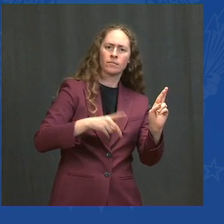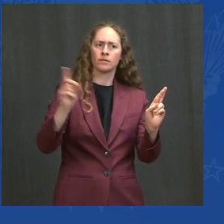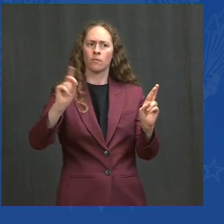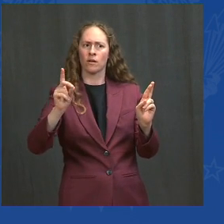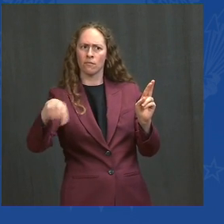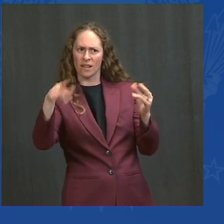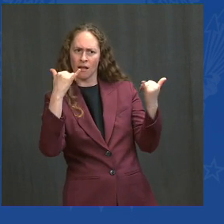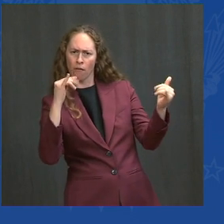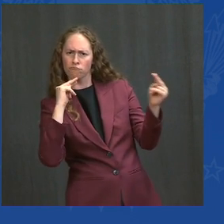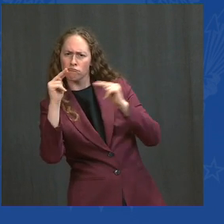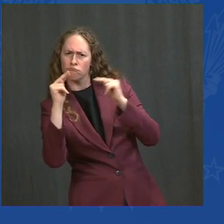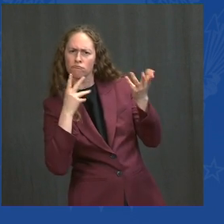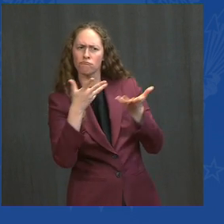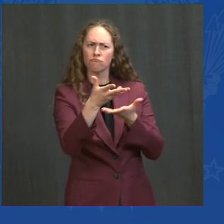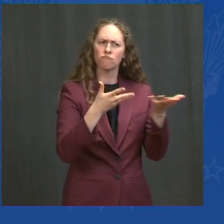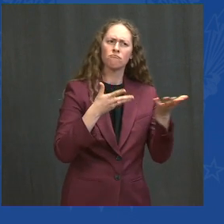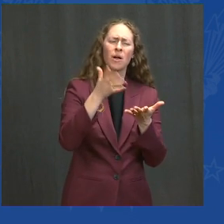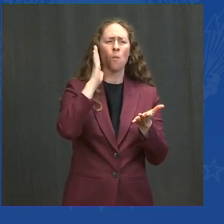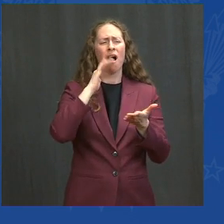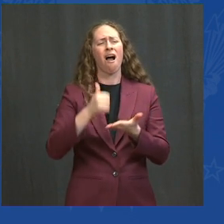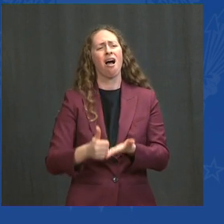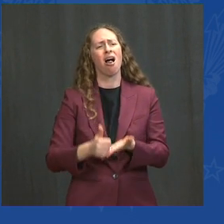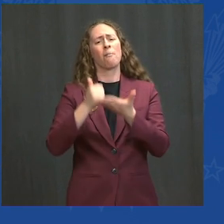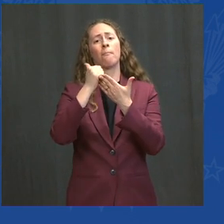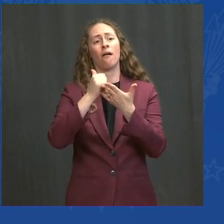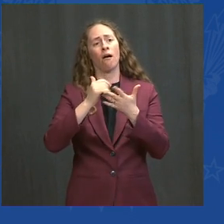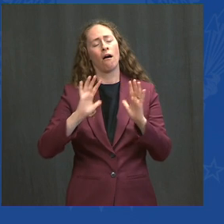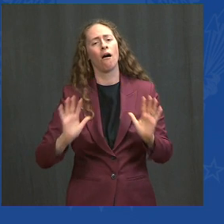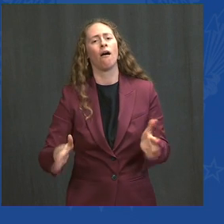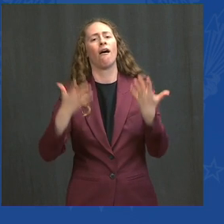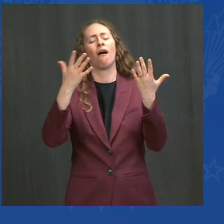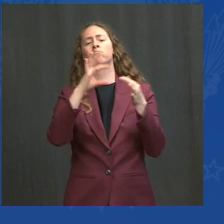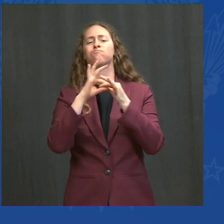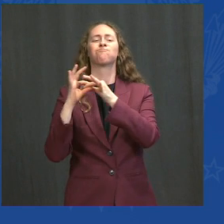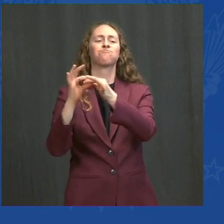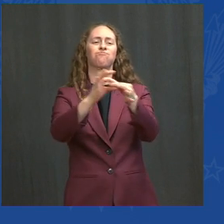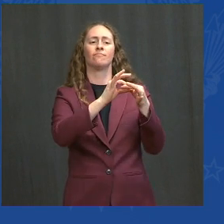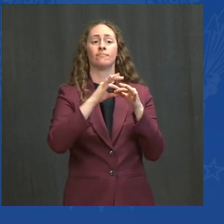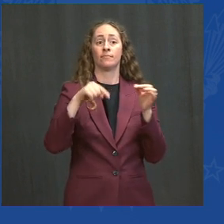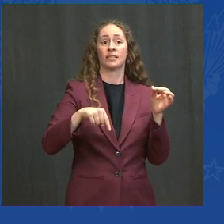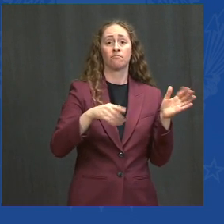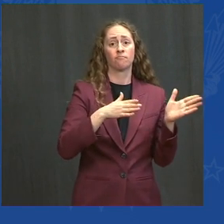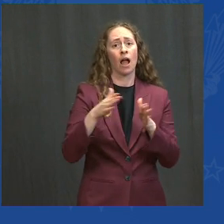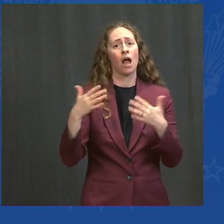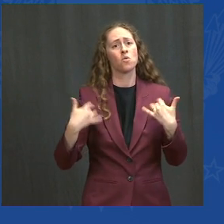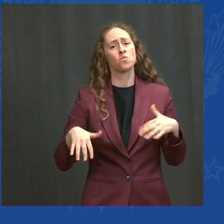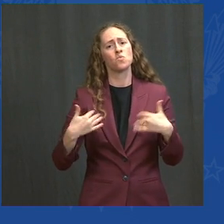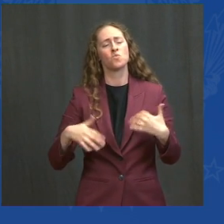It's going to help advance that effort. This deal also -- also modernizes our outdated